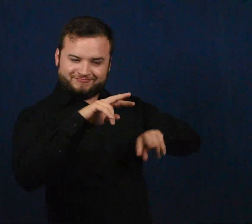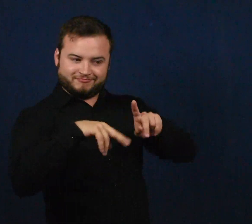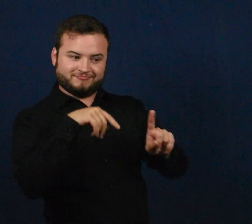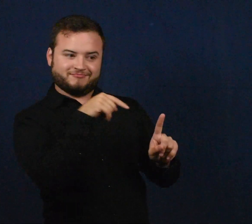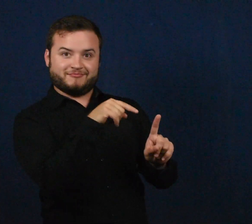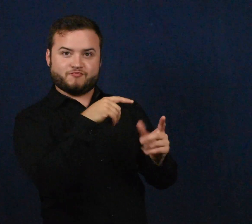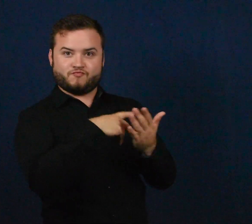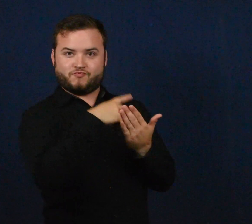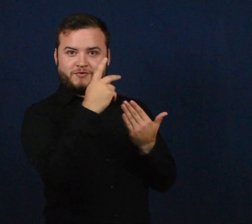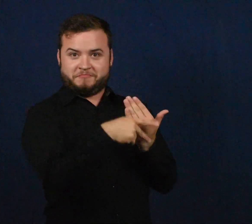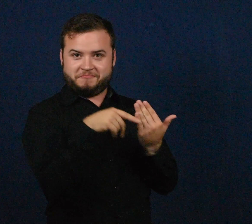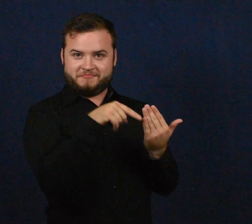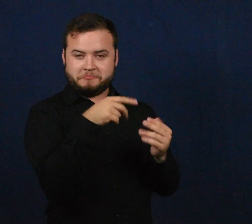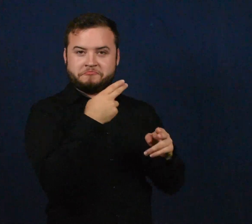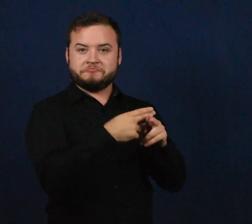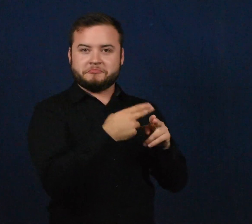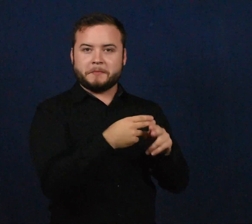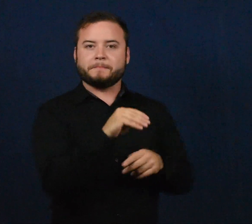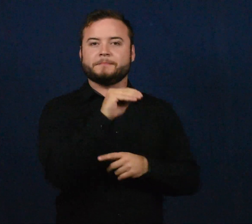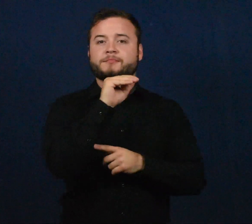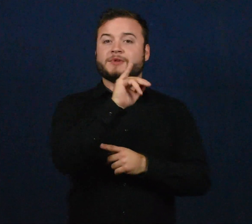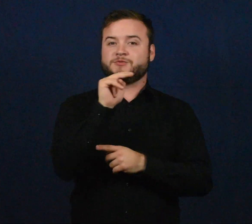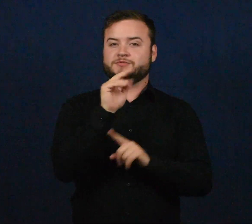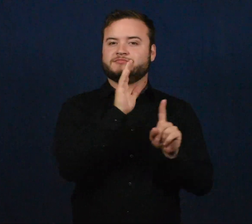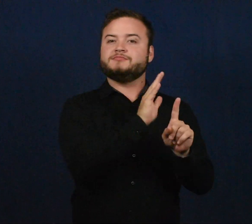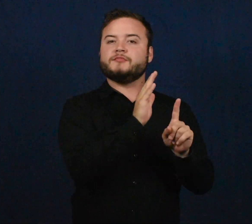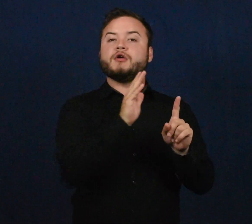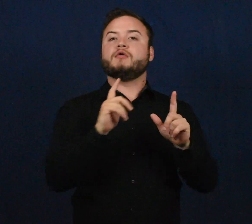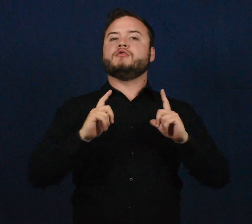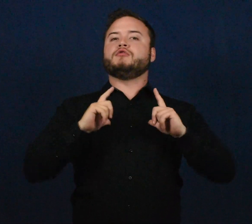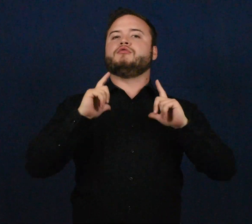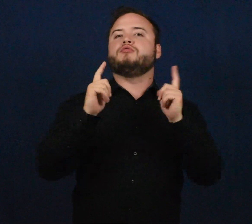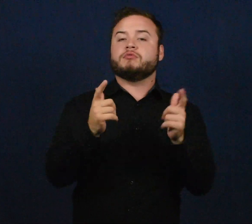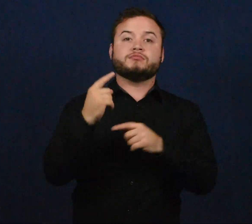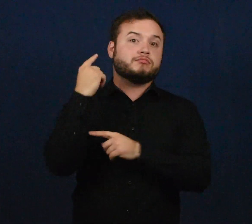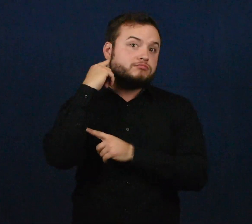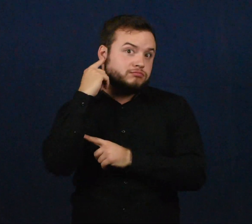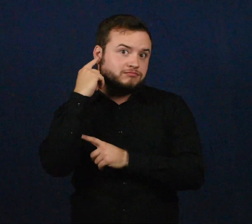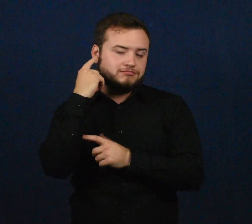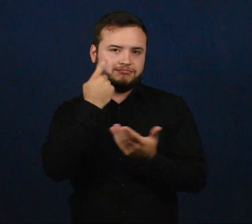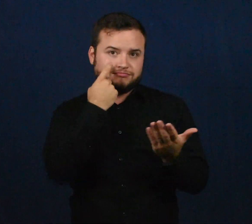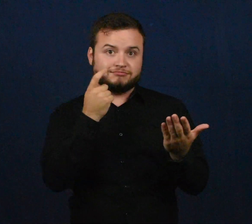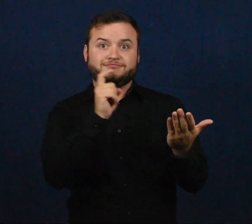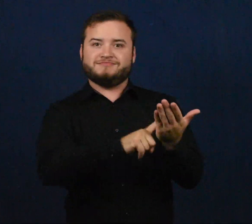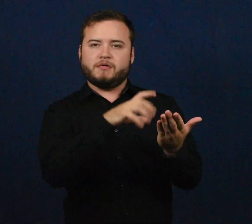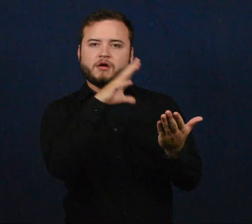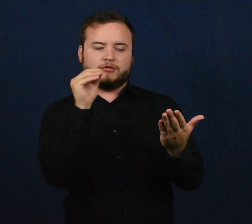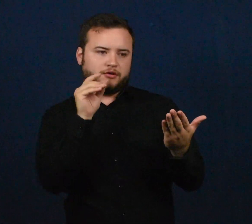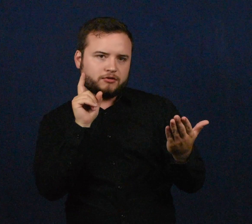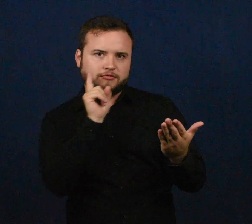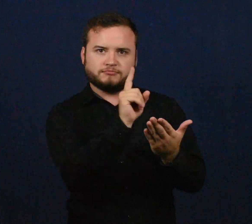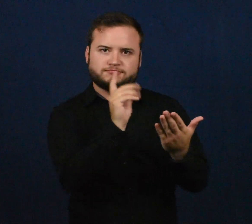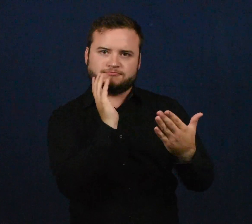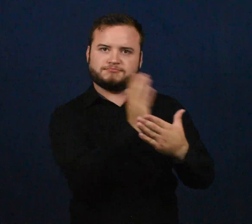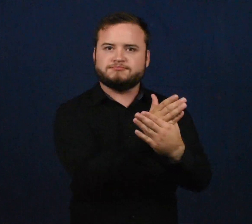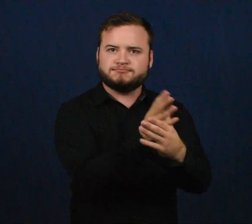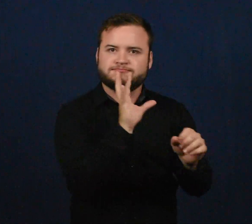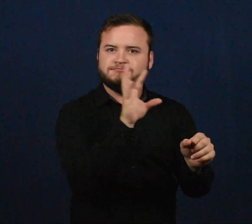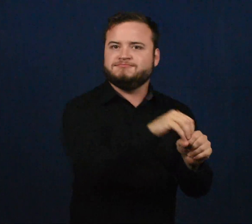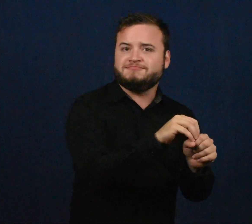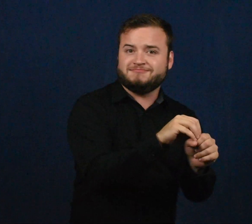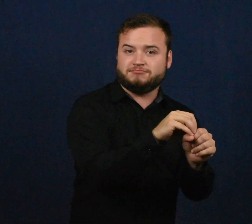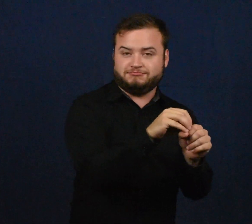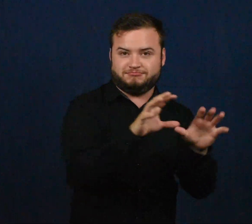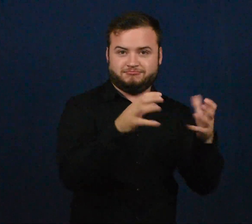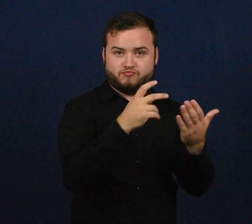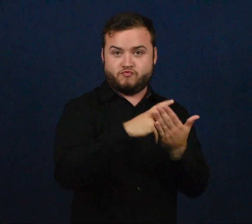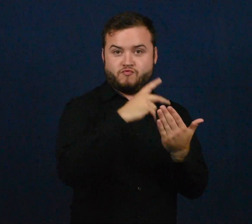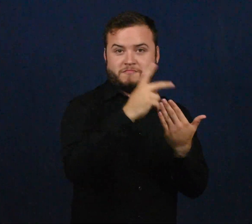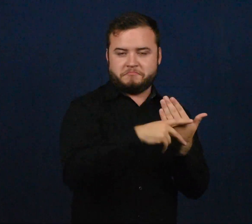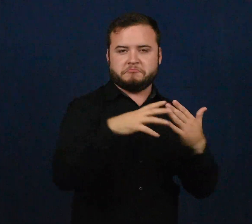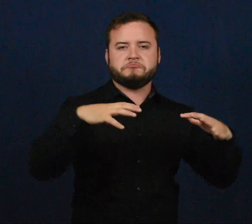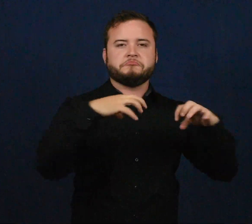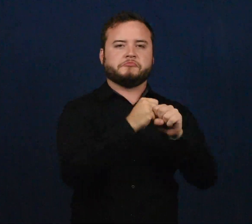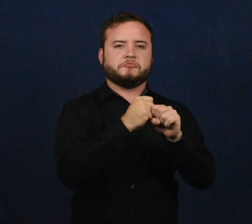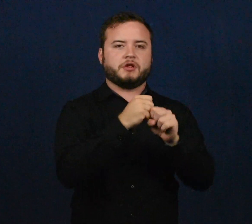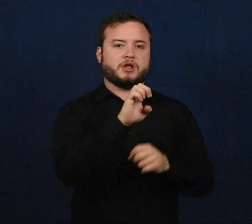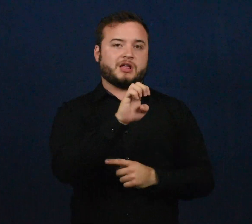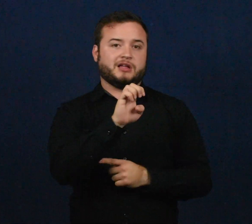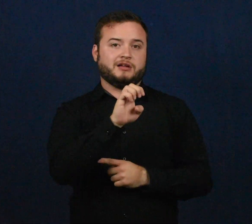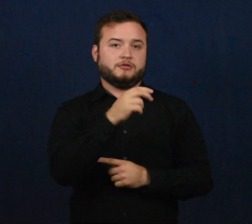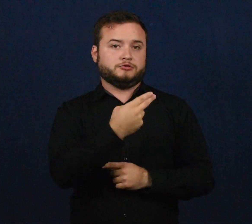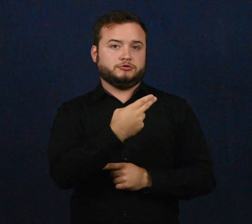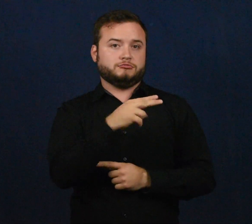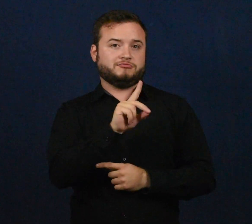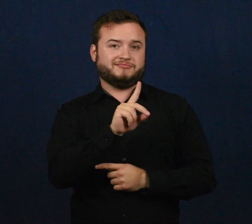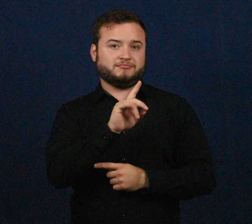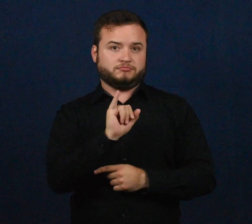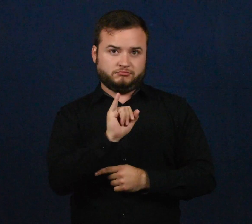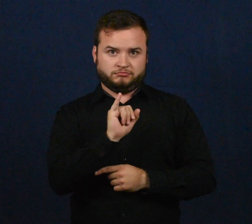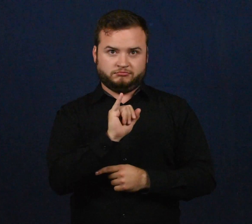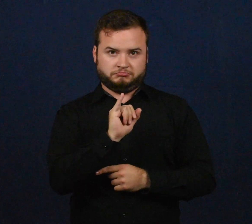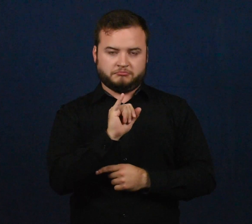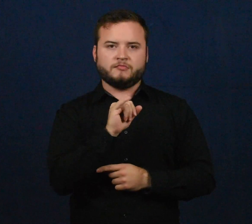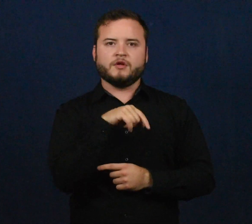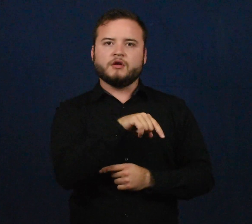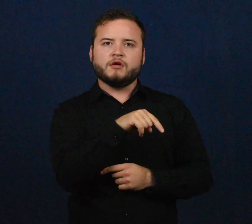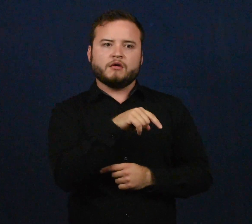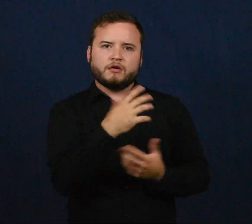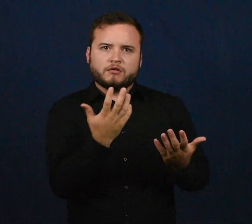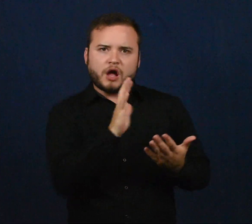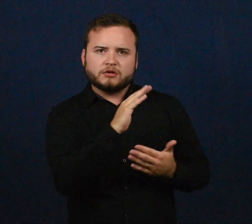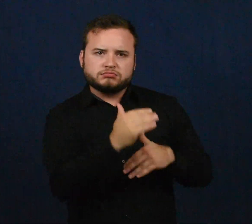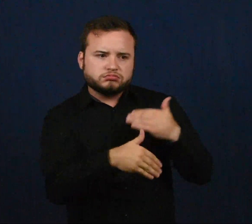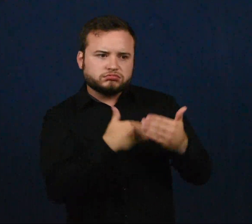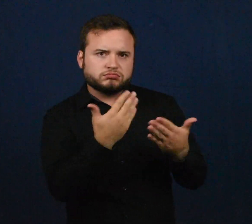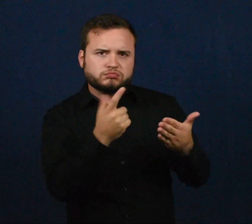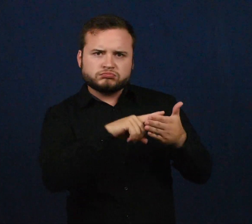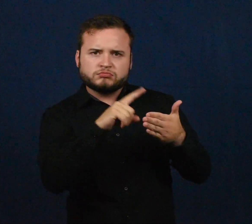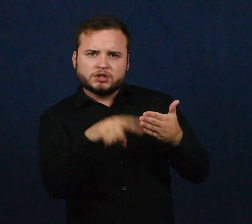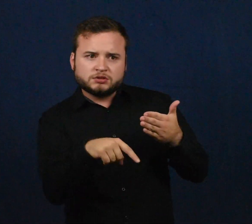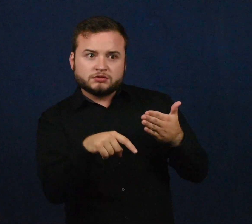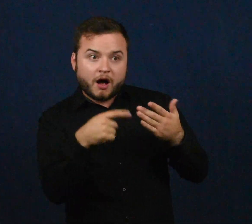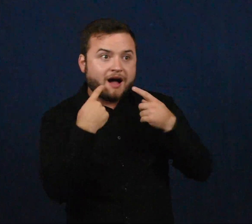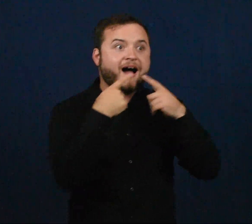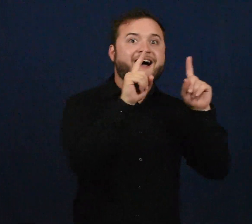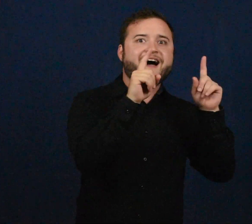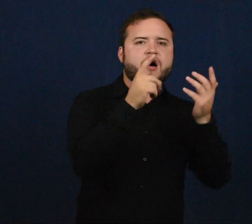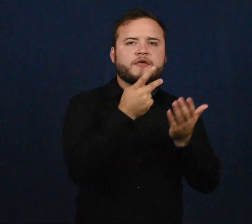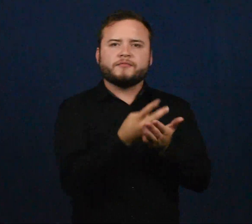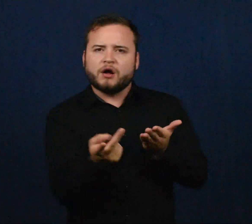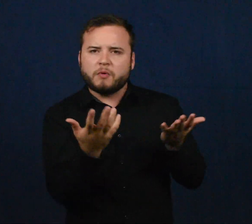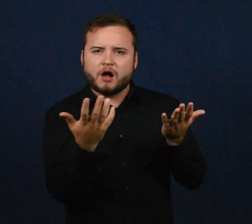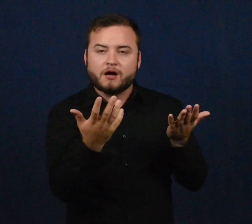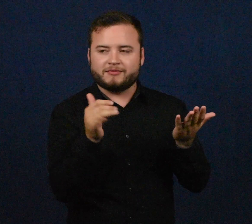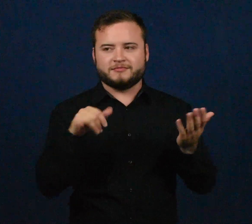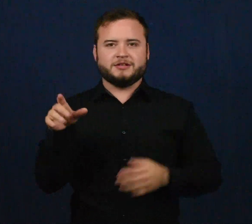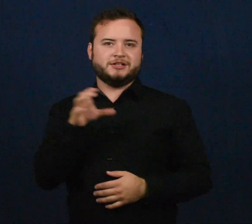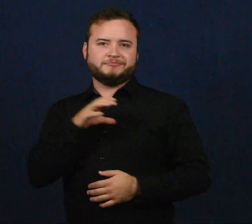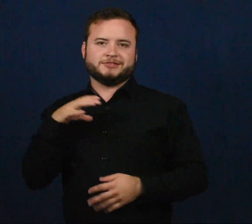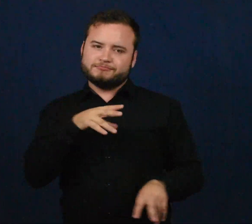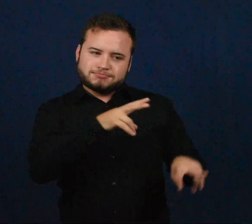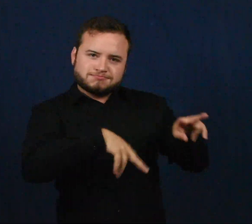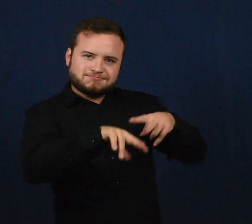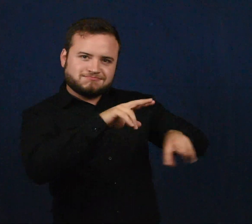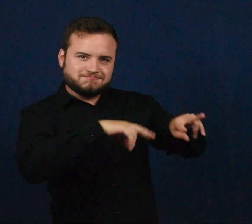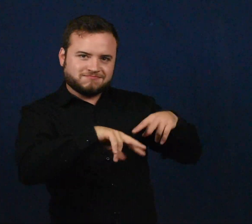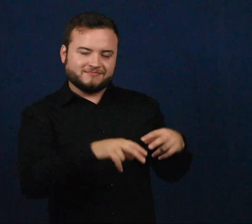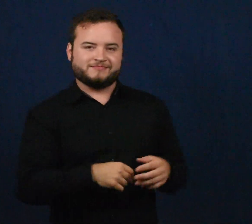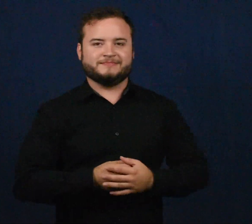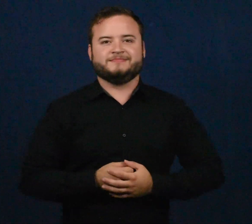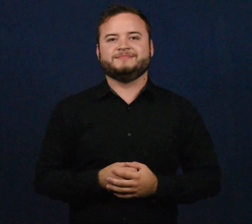Minnesota’s Early Hearing Detection & Intervention (EHDI) program outcomes.